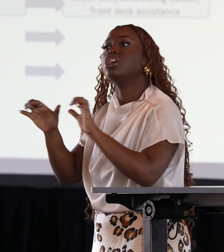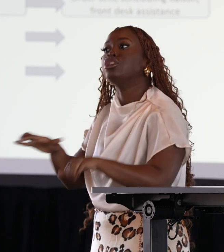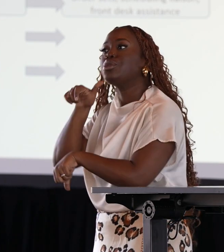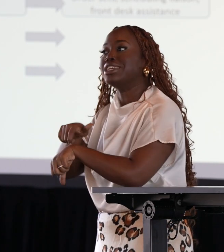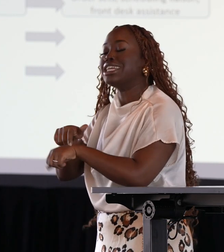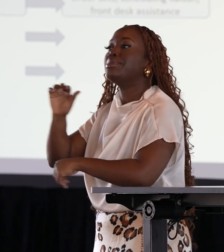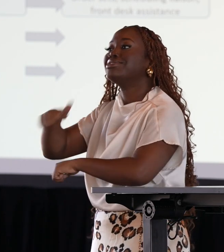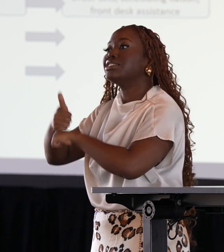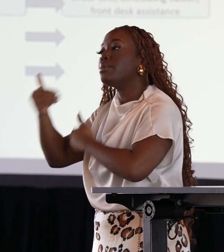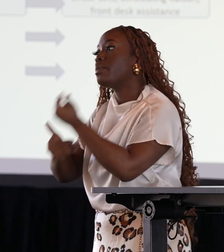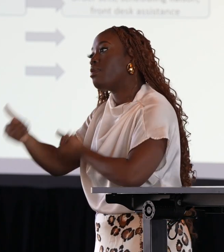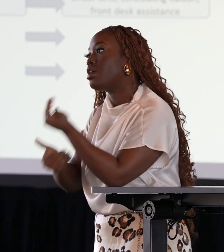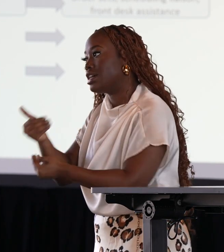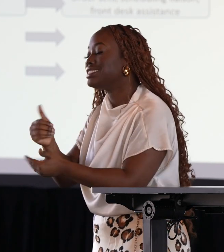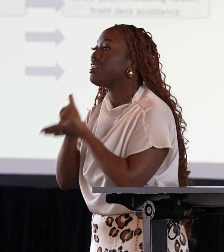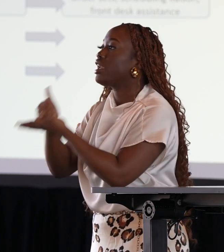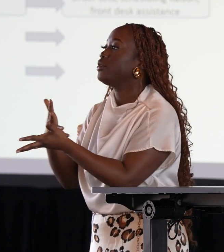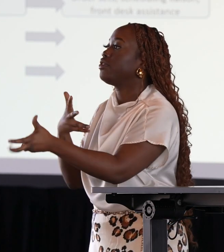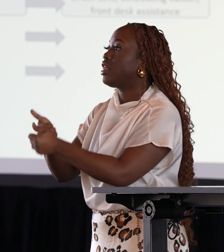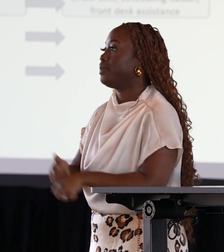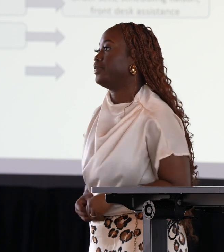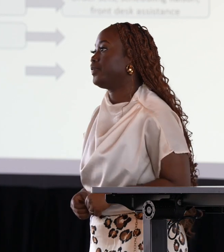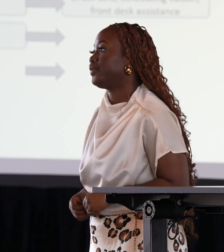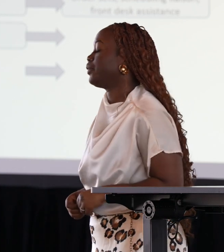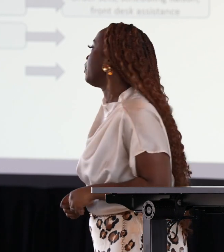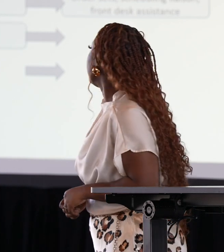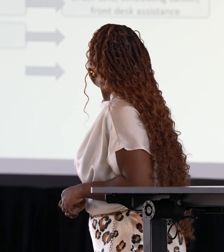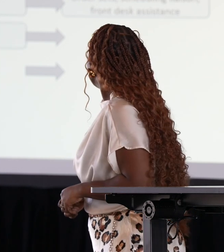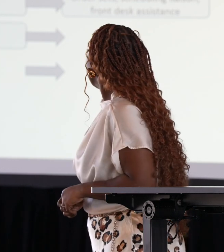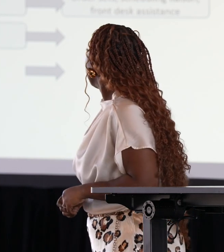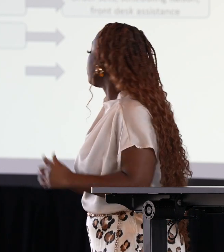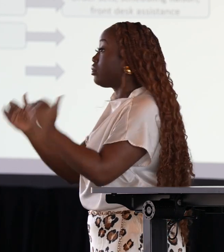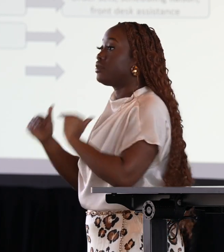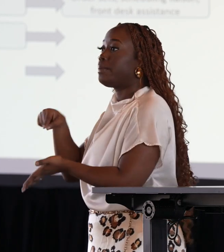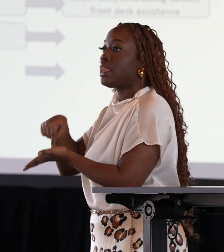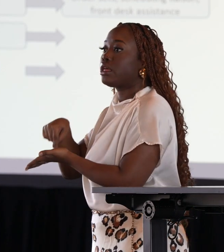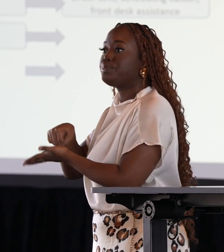processes that help you do the follow ups, billing. All right,